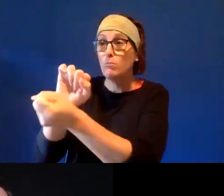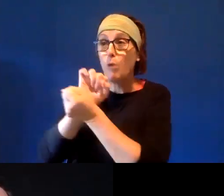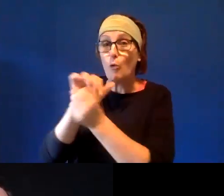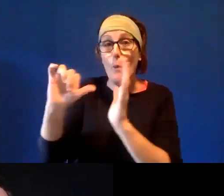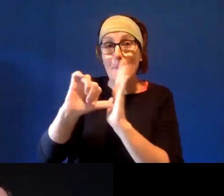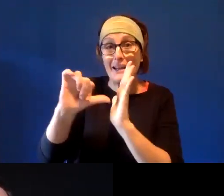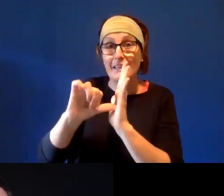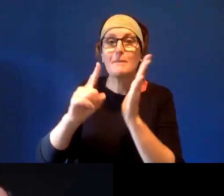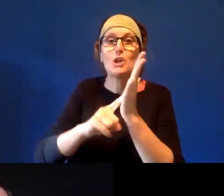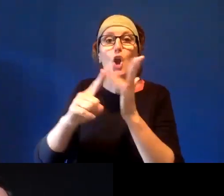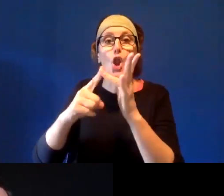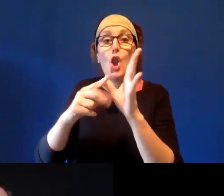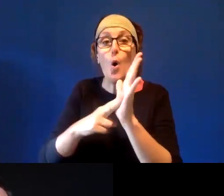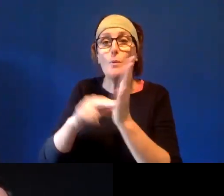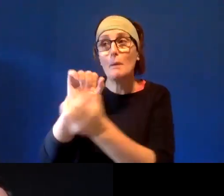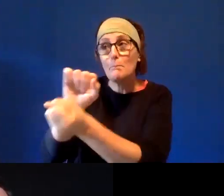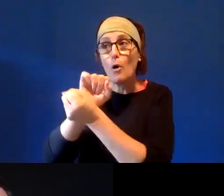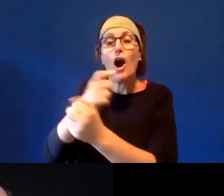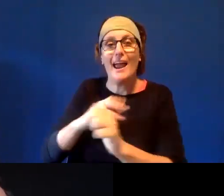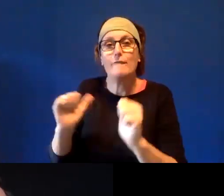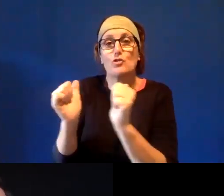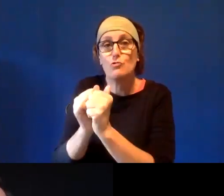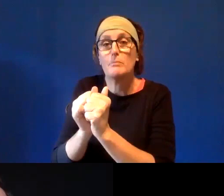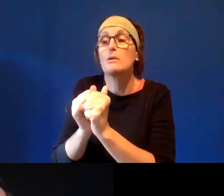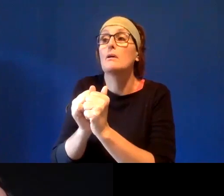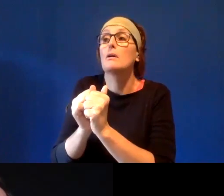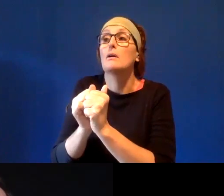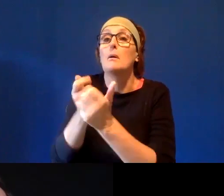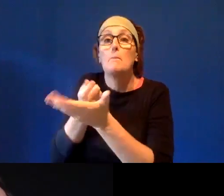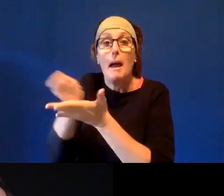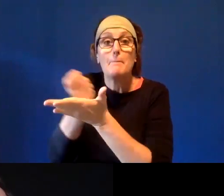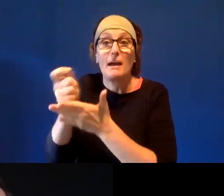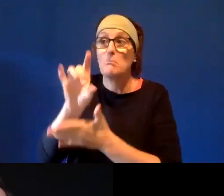I have an agreement with how I will pay them back. That is $10 a week or $100 a